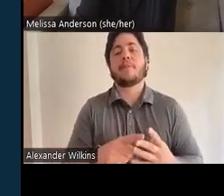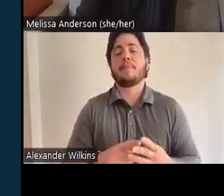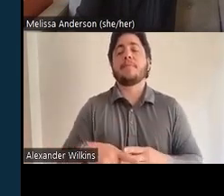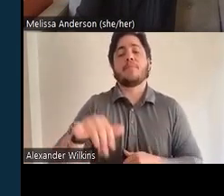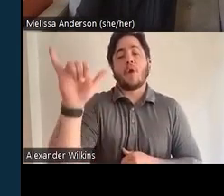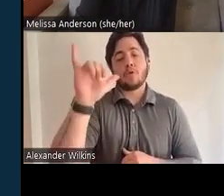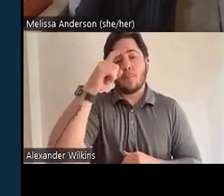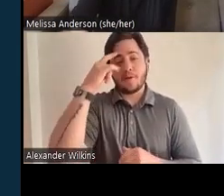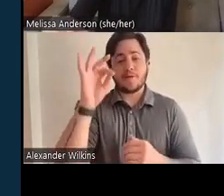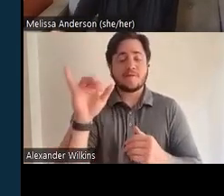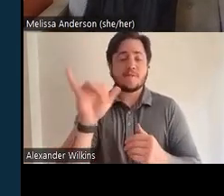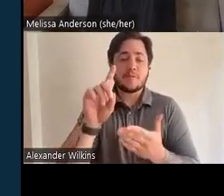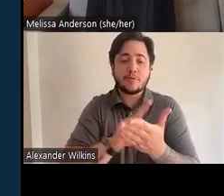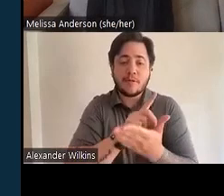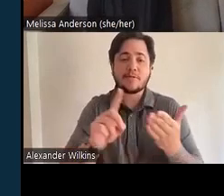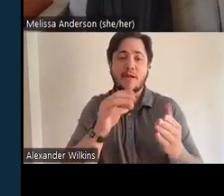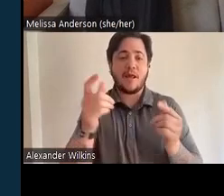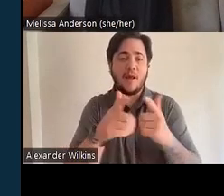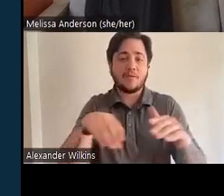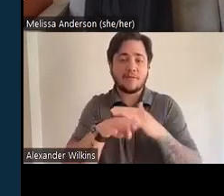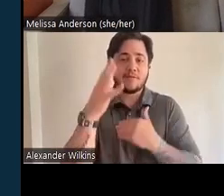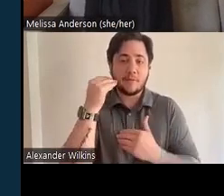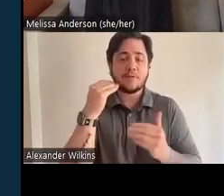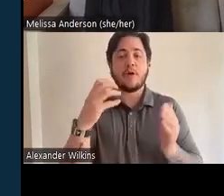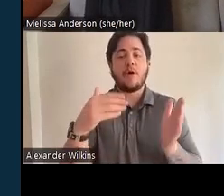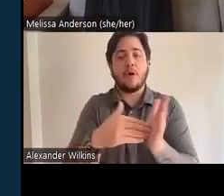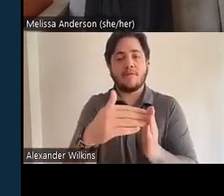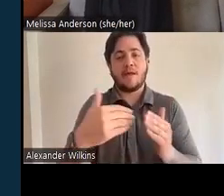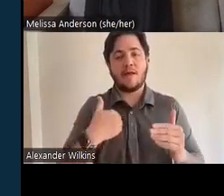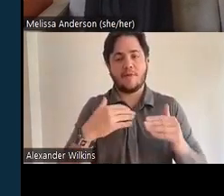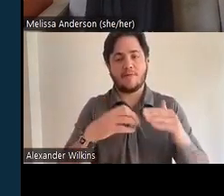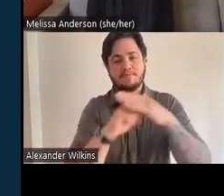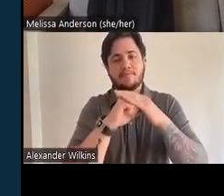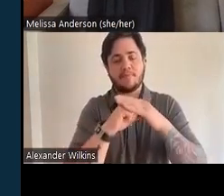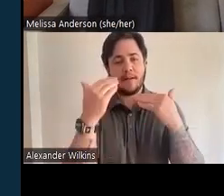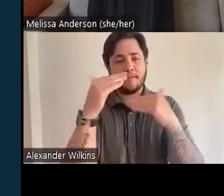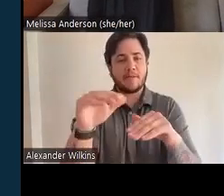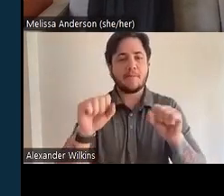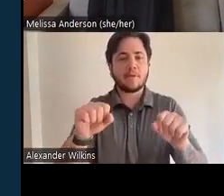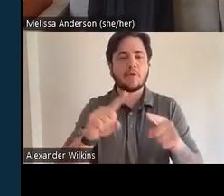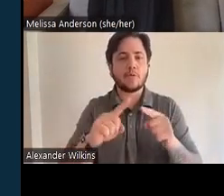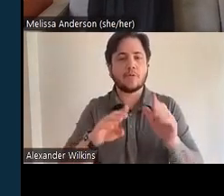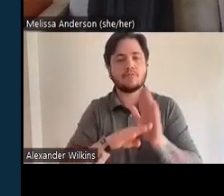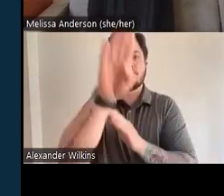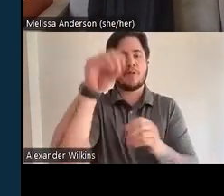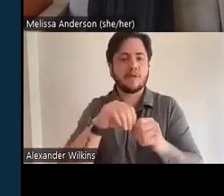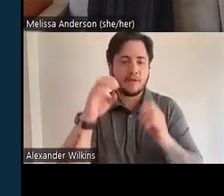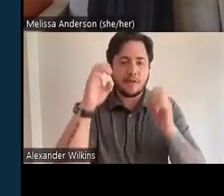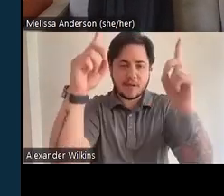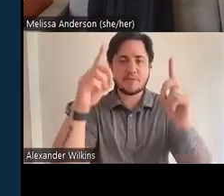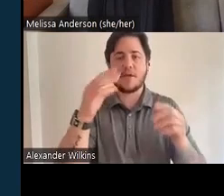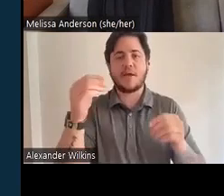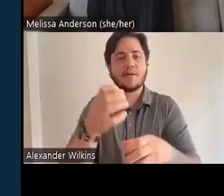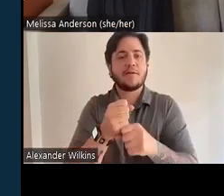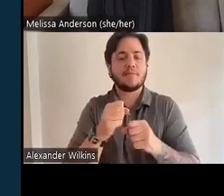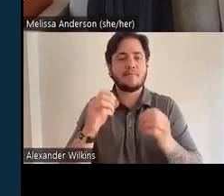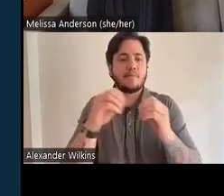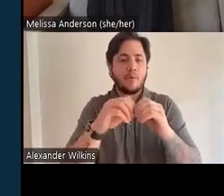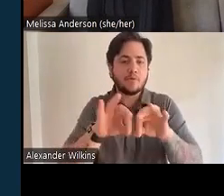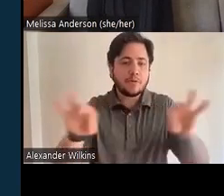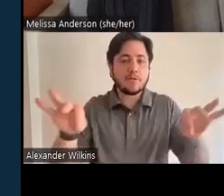language delays, and cochlear implant usage. They have a limited educational attainment as a result